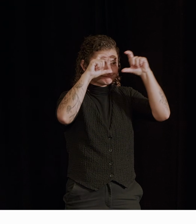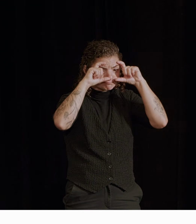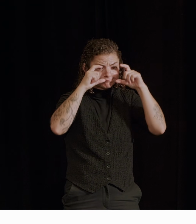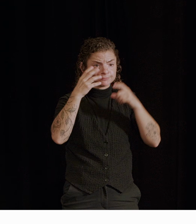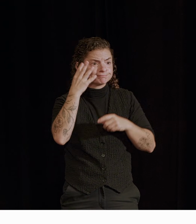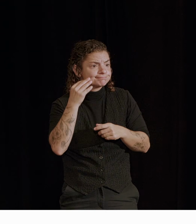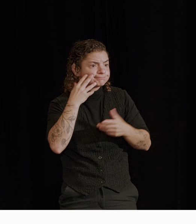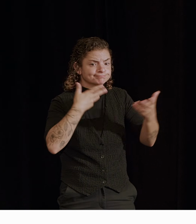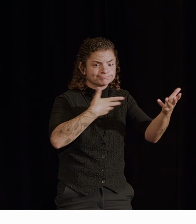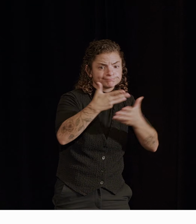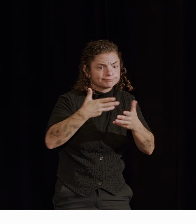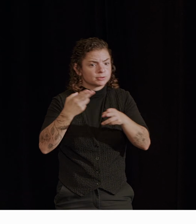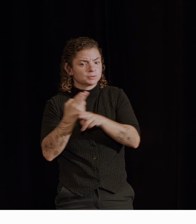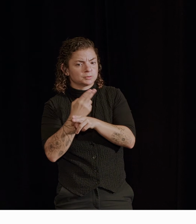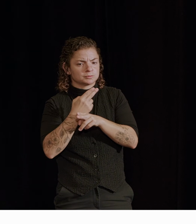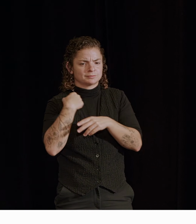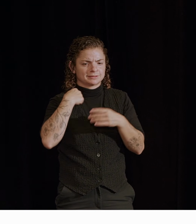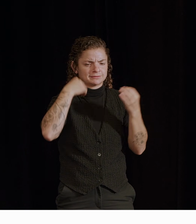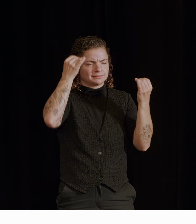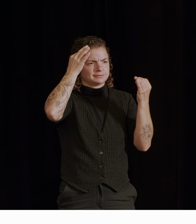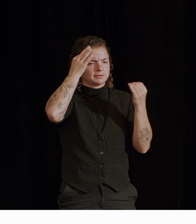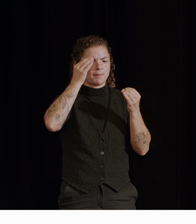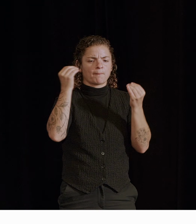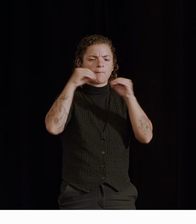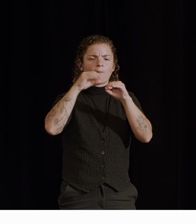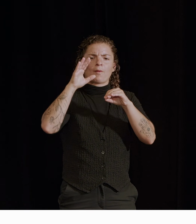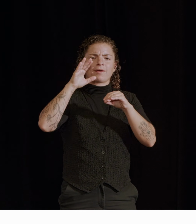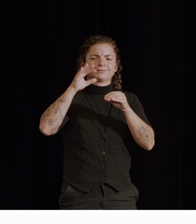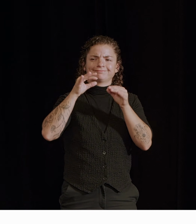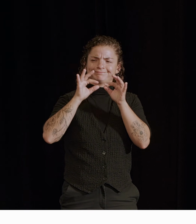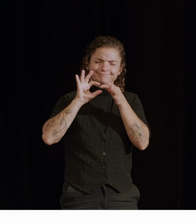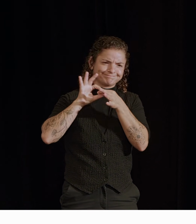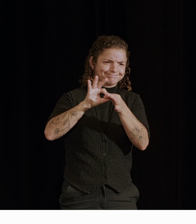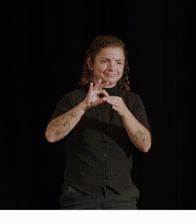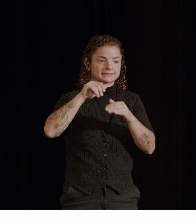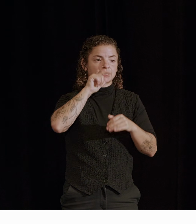beyond even visible movement.